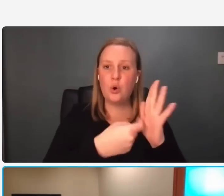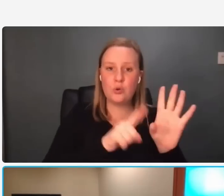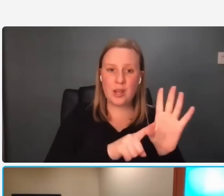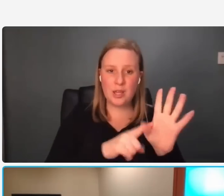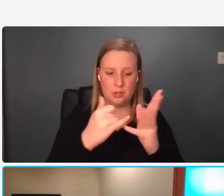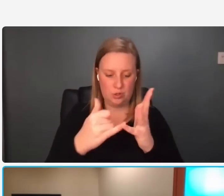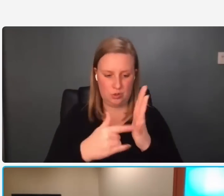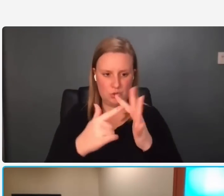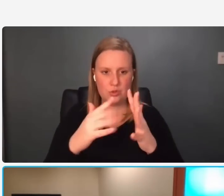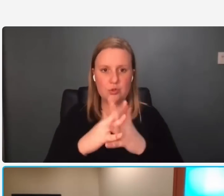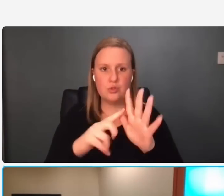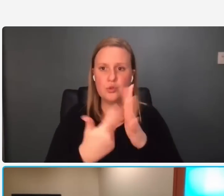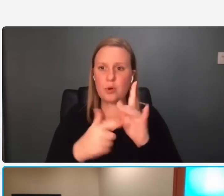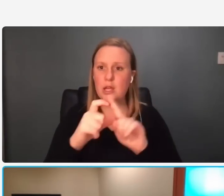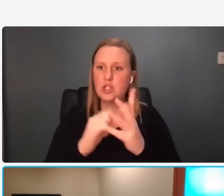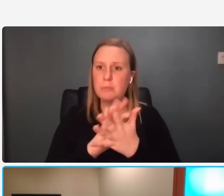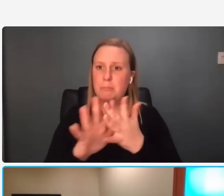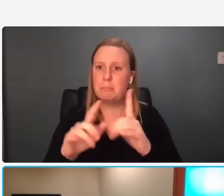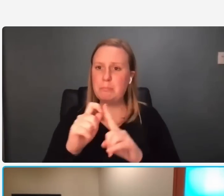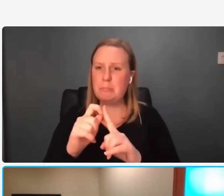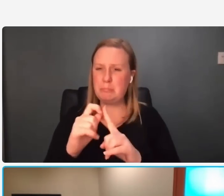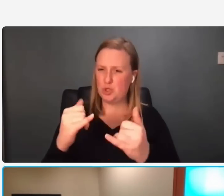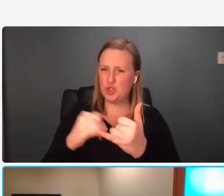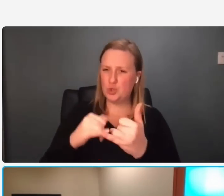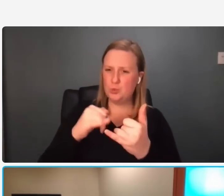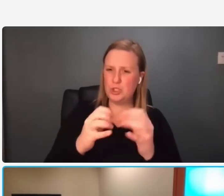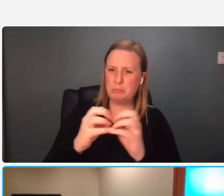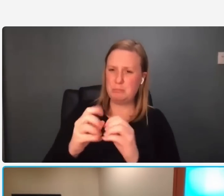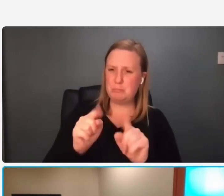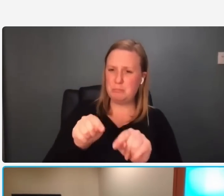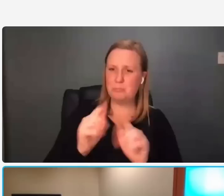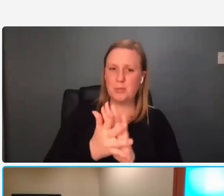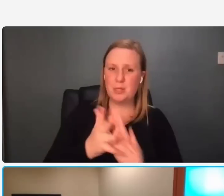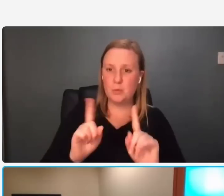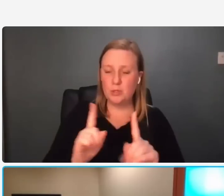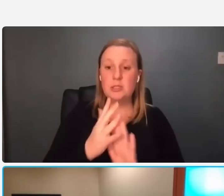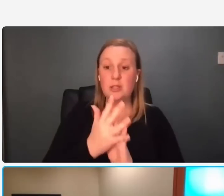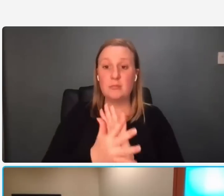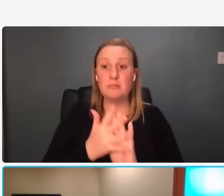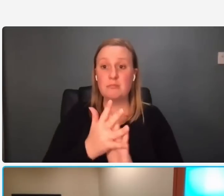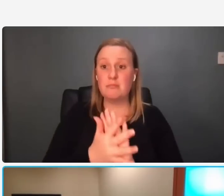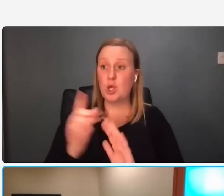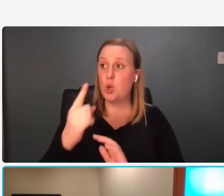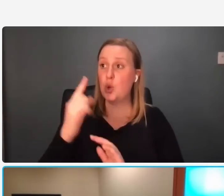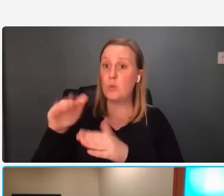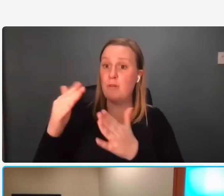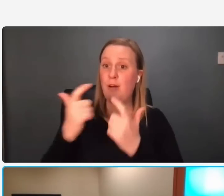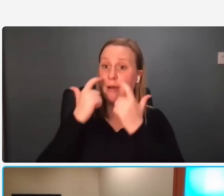have a role in taking care of our regulation. So this changes the shift a little bit because